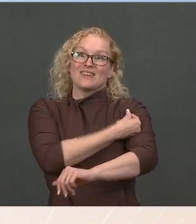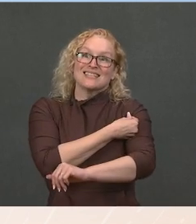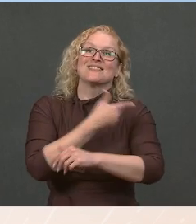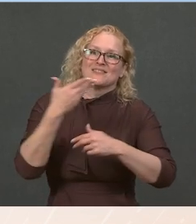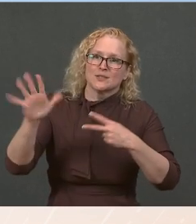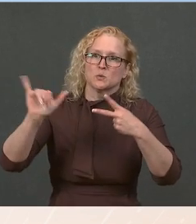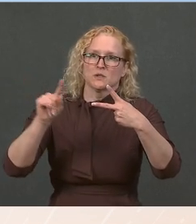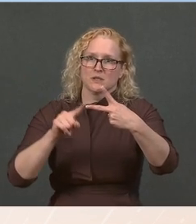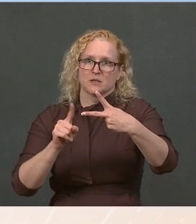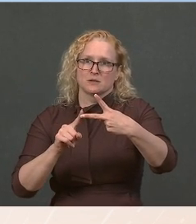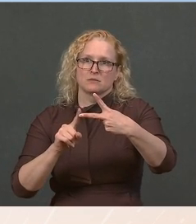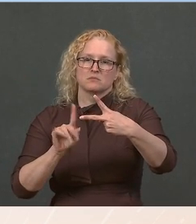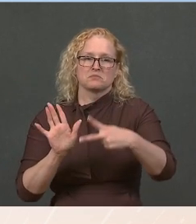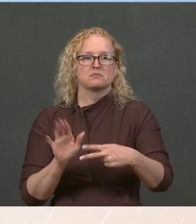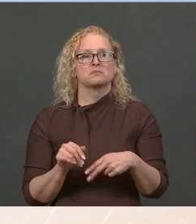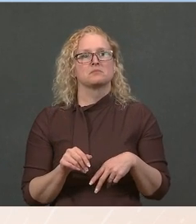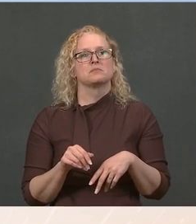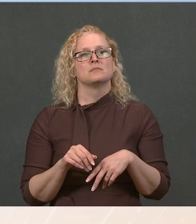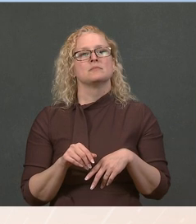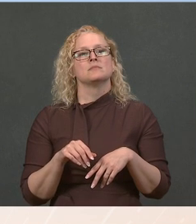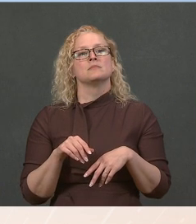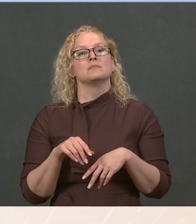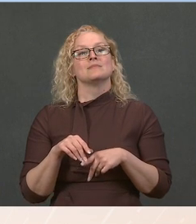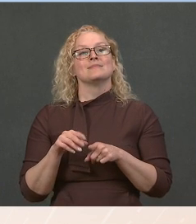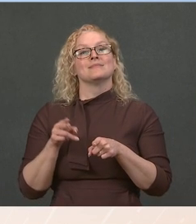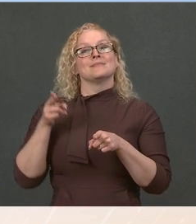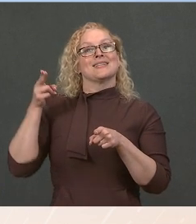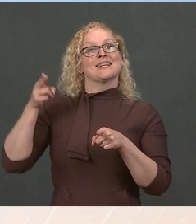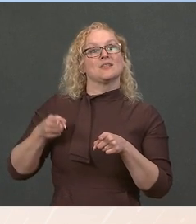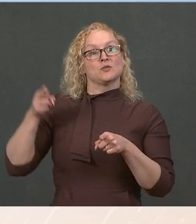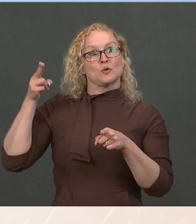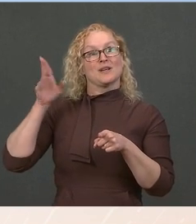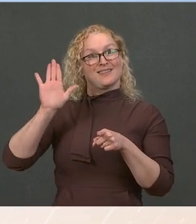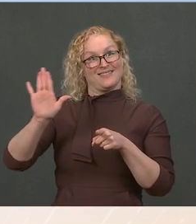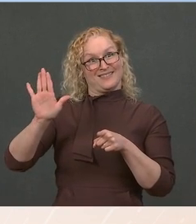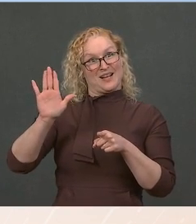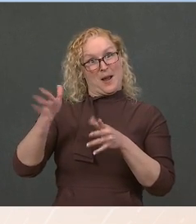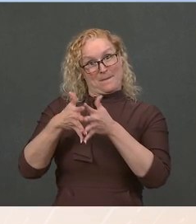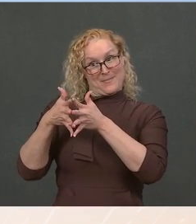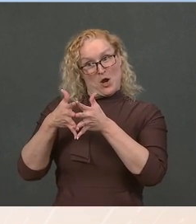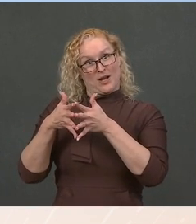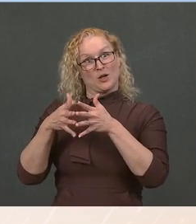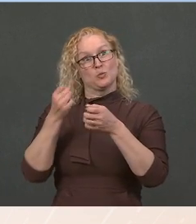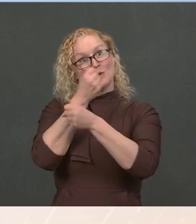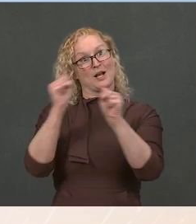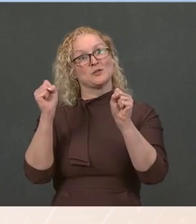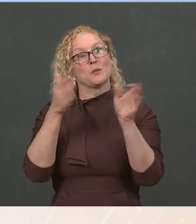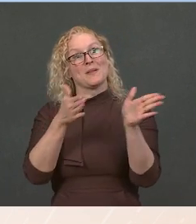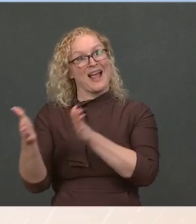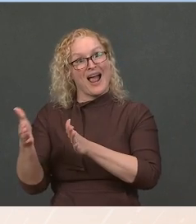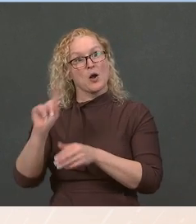that historic bill that the President passed and only Democrats voted for -- actually put money in people's pockets,